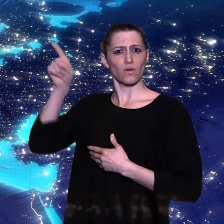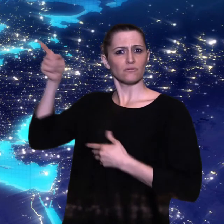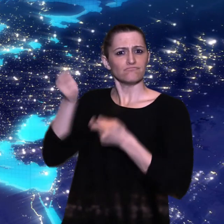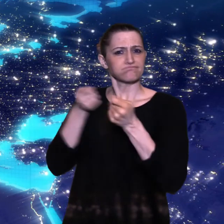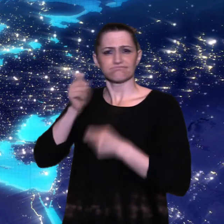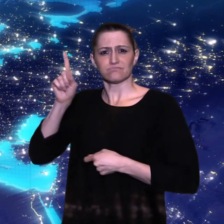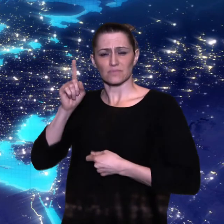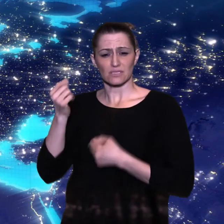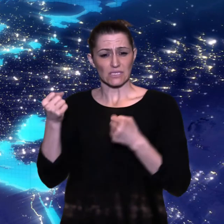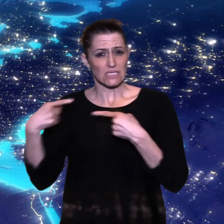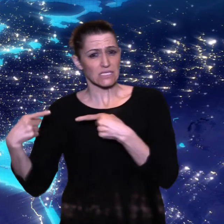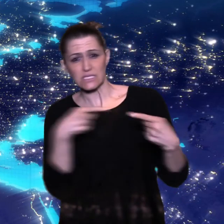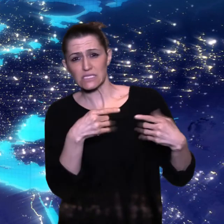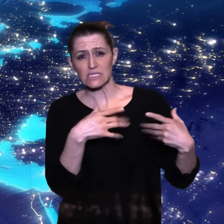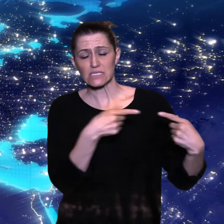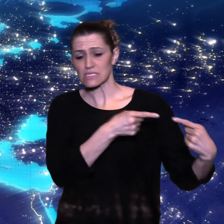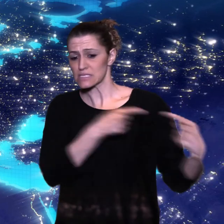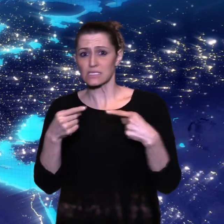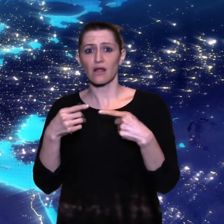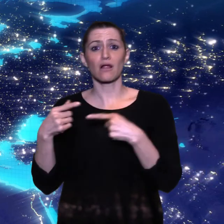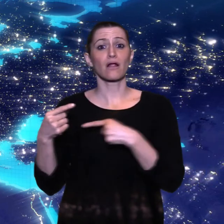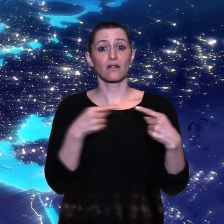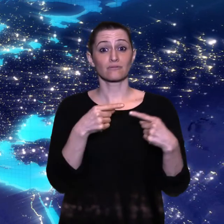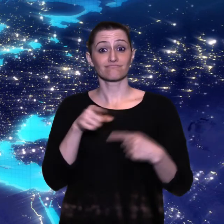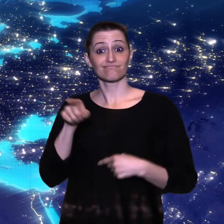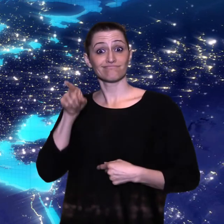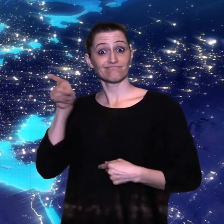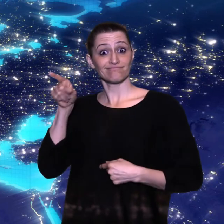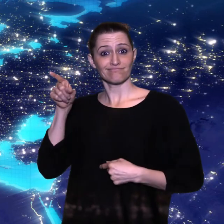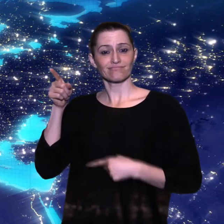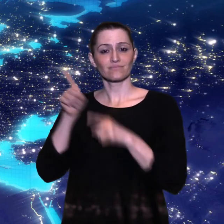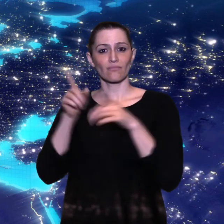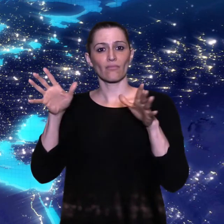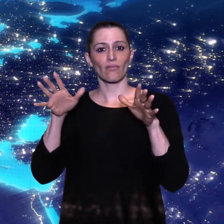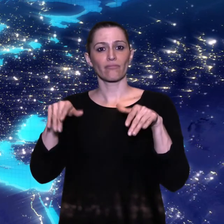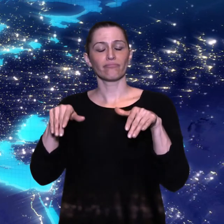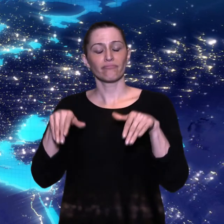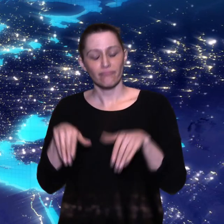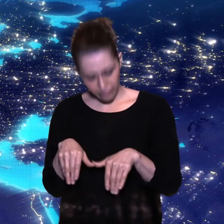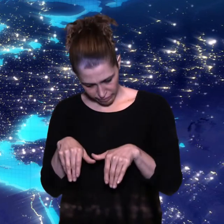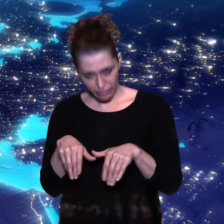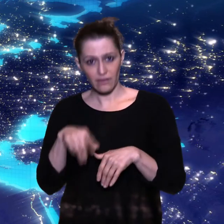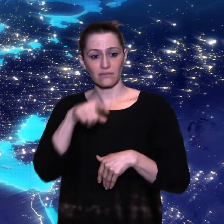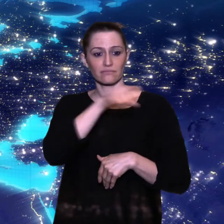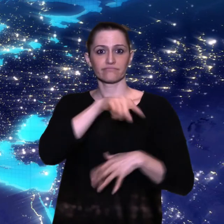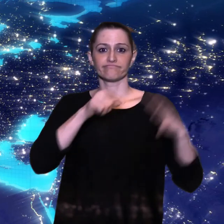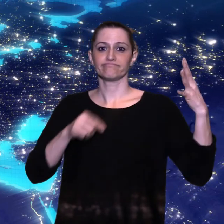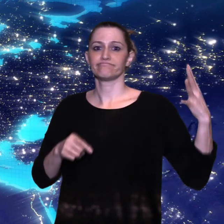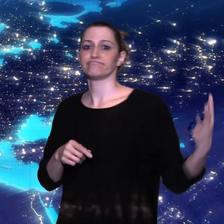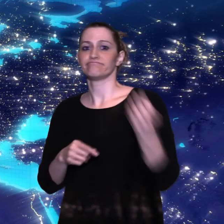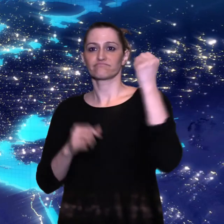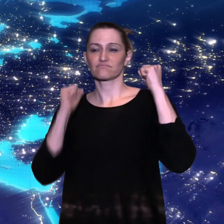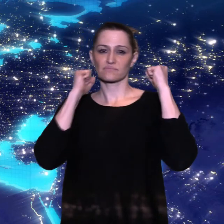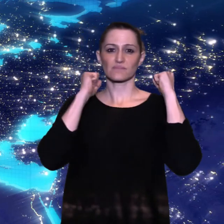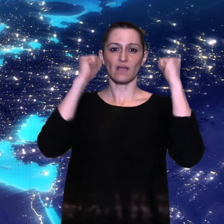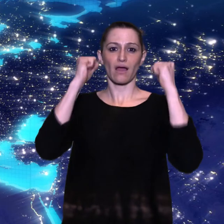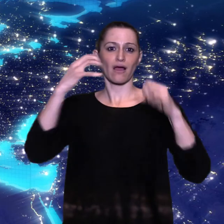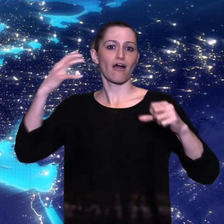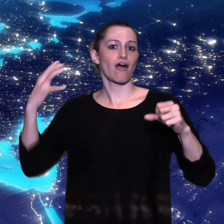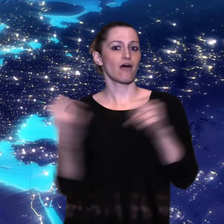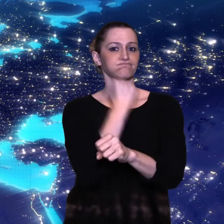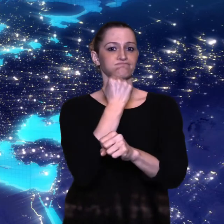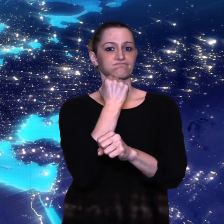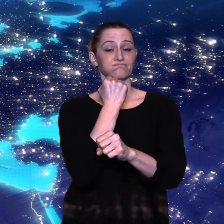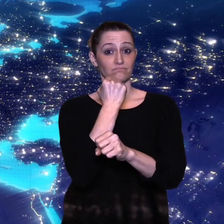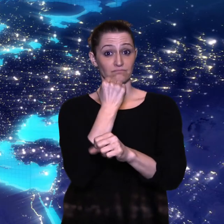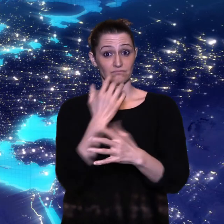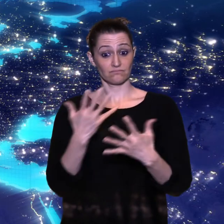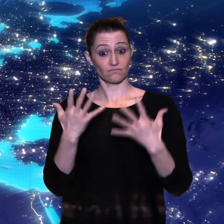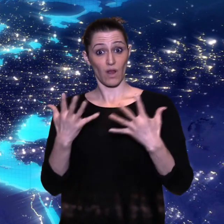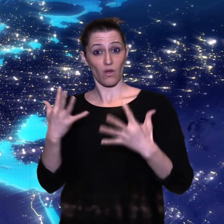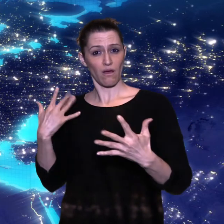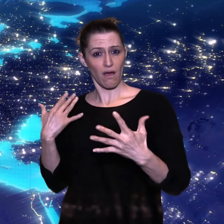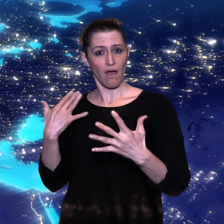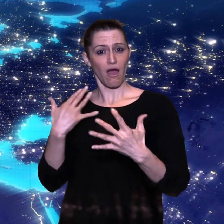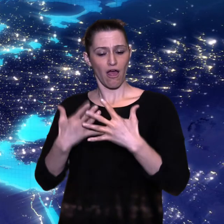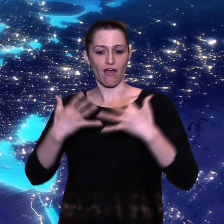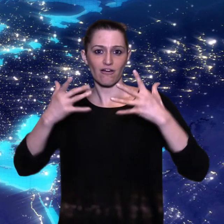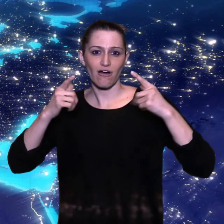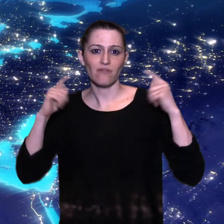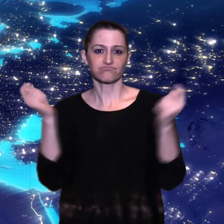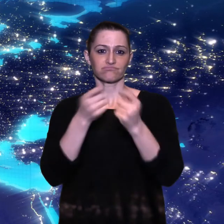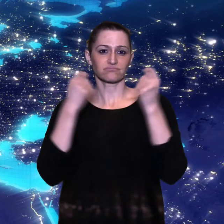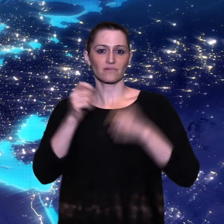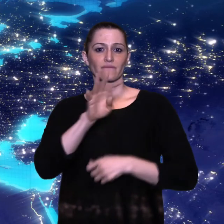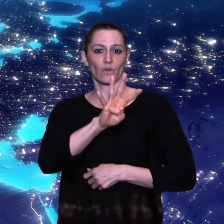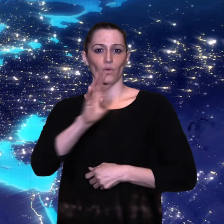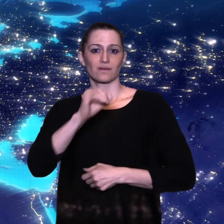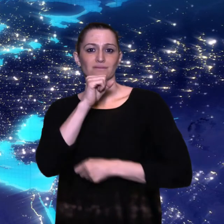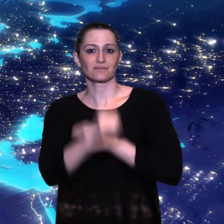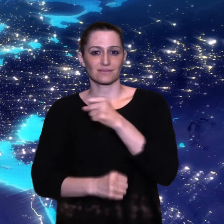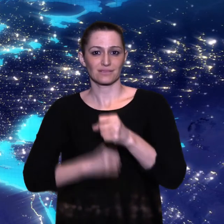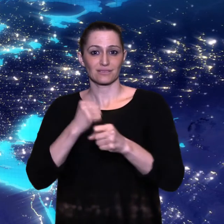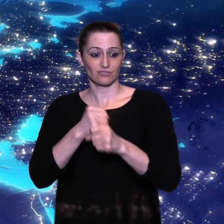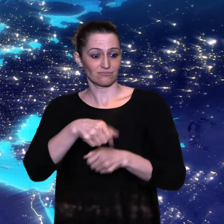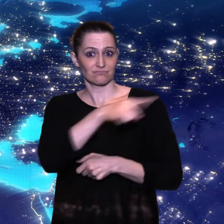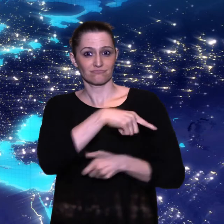days of battling with revolutionaries. The streets